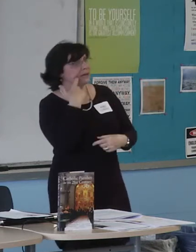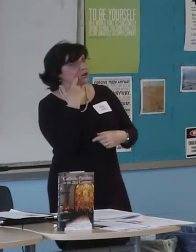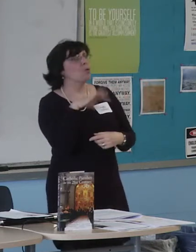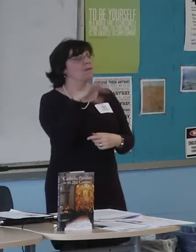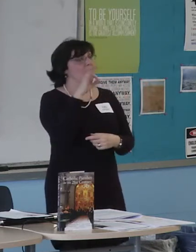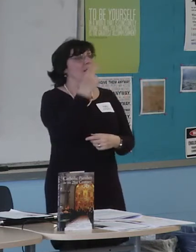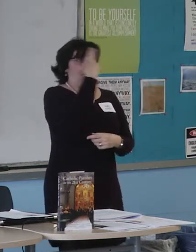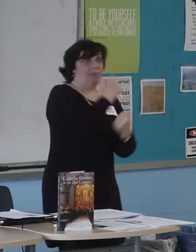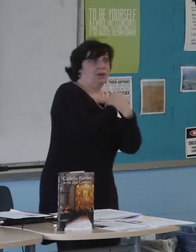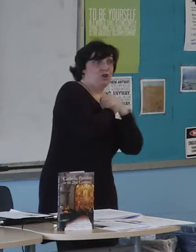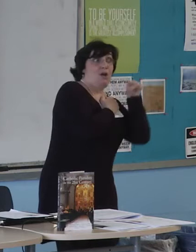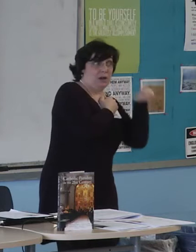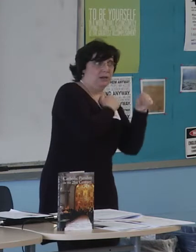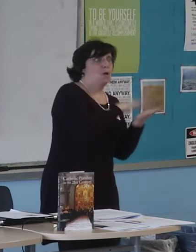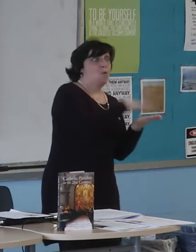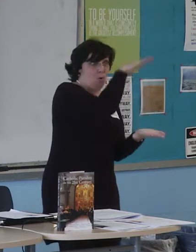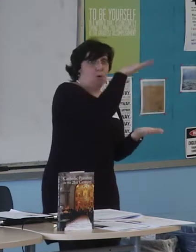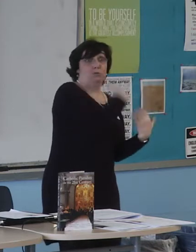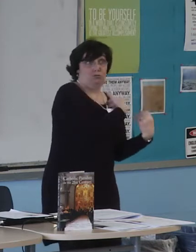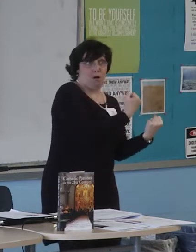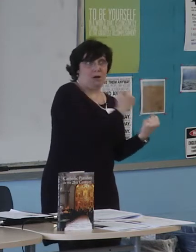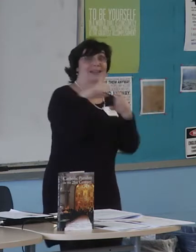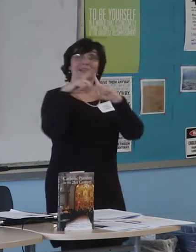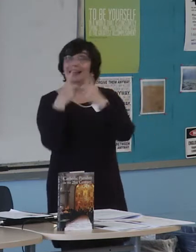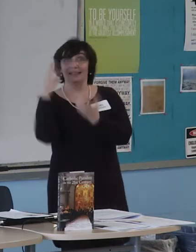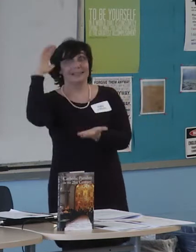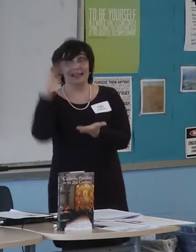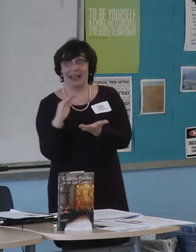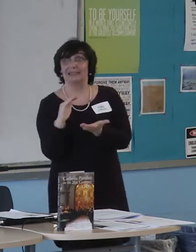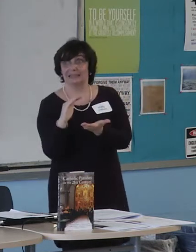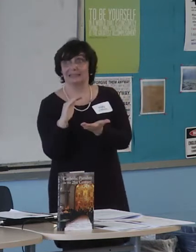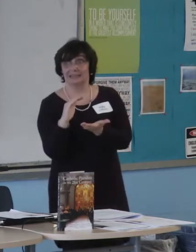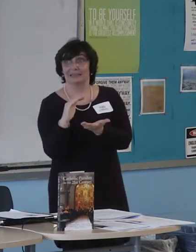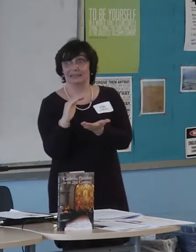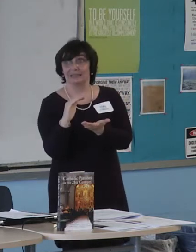Catholic Charities would be higher on this, diocese much less so, and then in